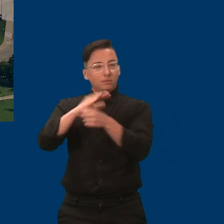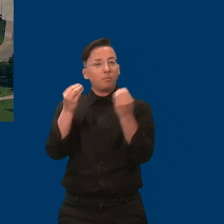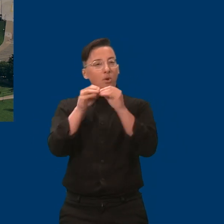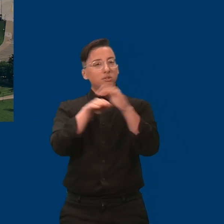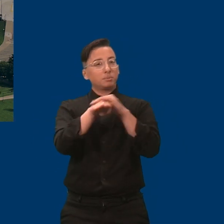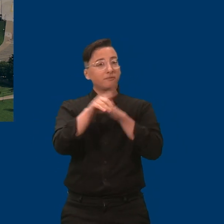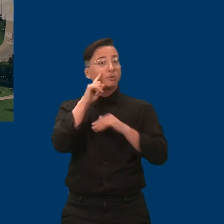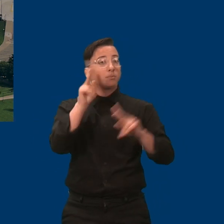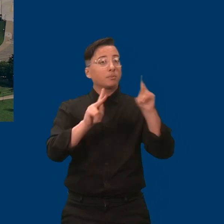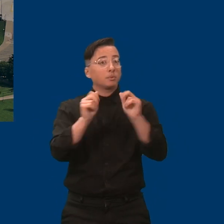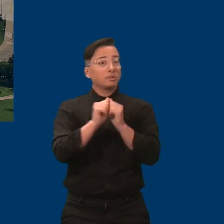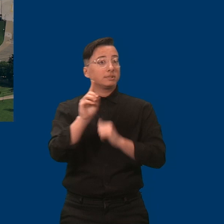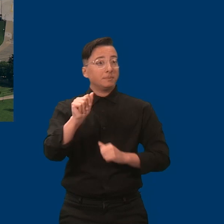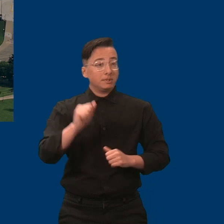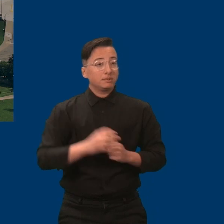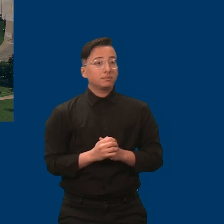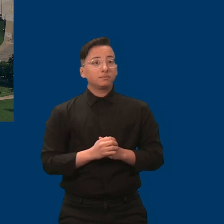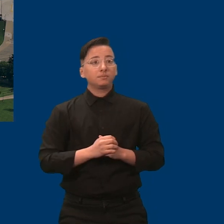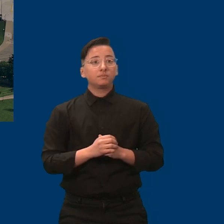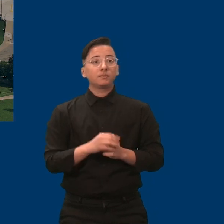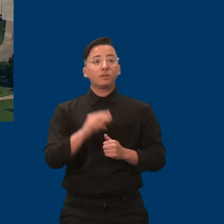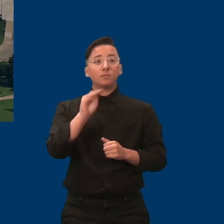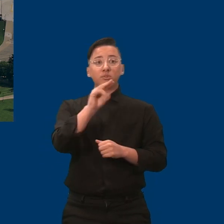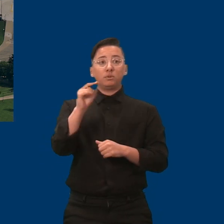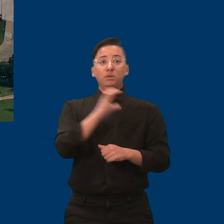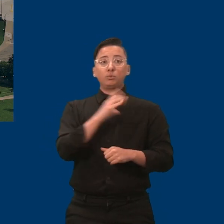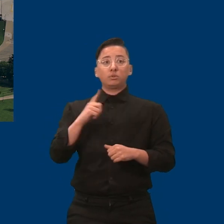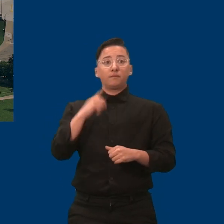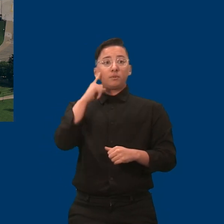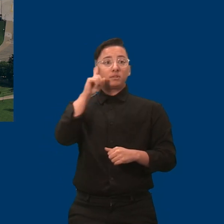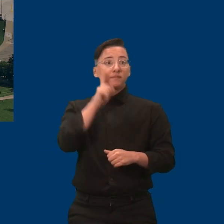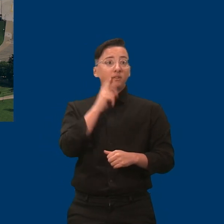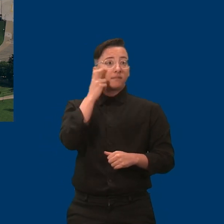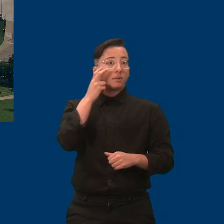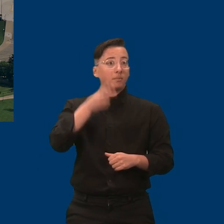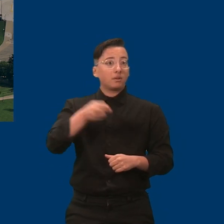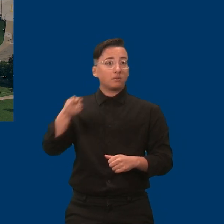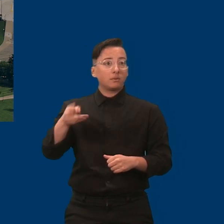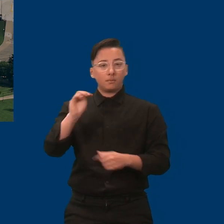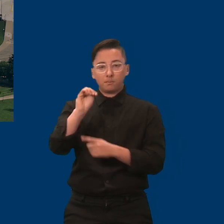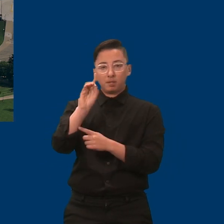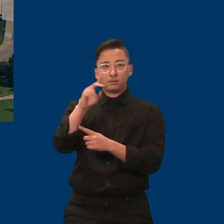the Minnesota Commission for the Deaf, DeafBlind, and Hard of Hearing in their efforts to make